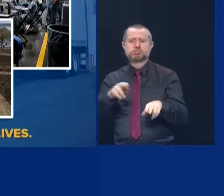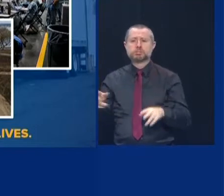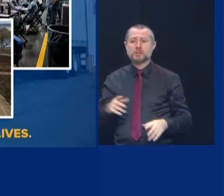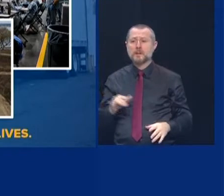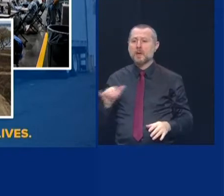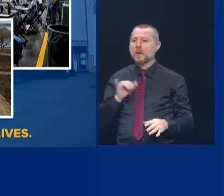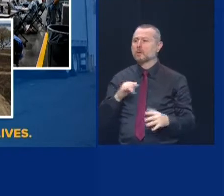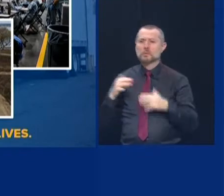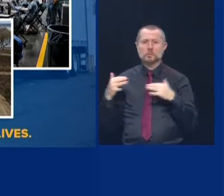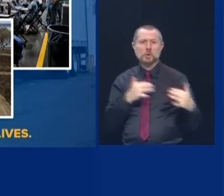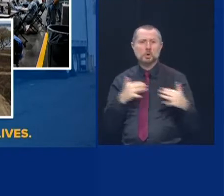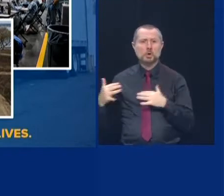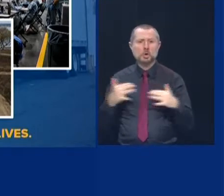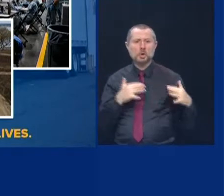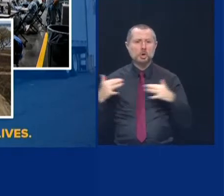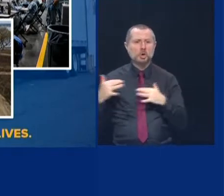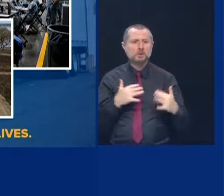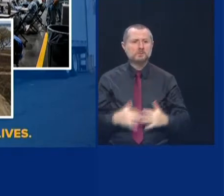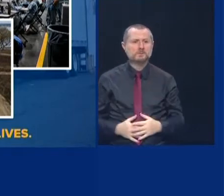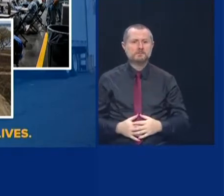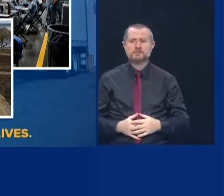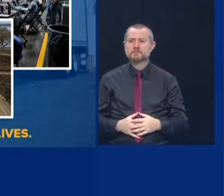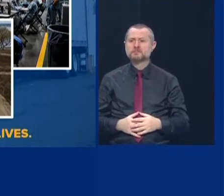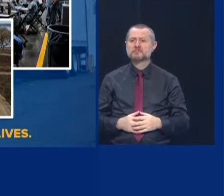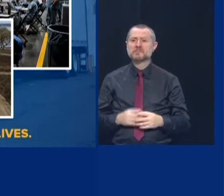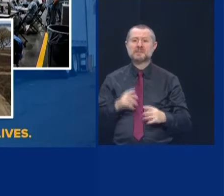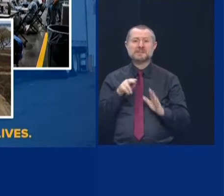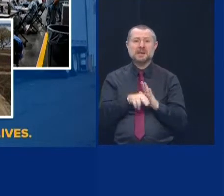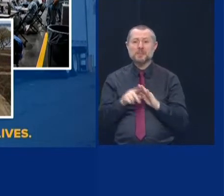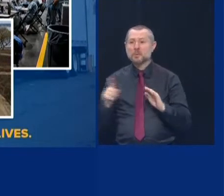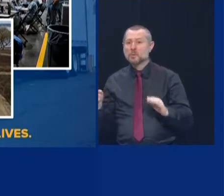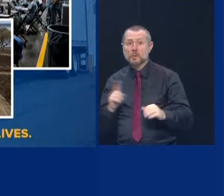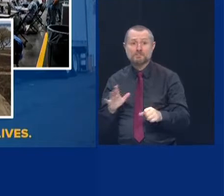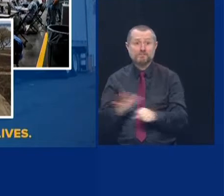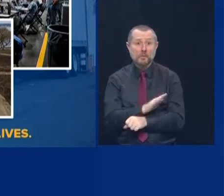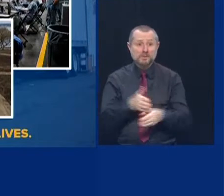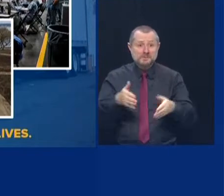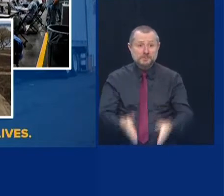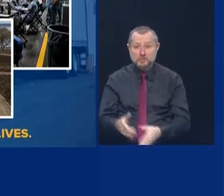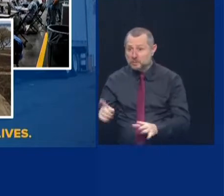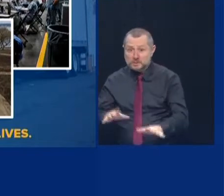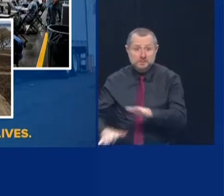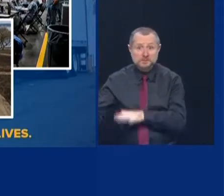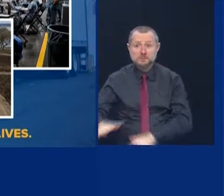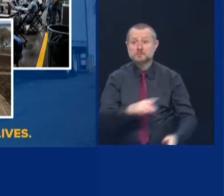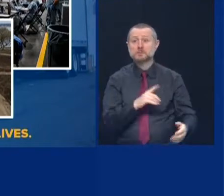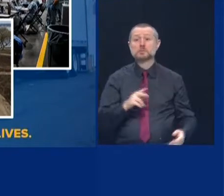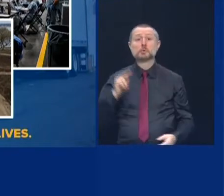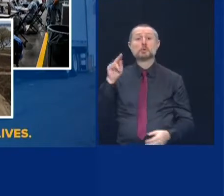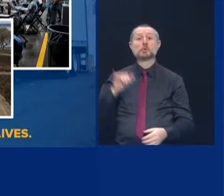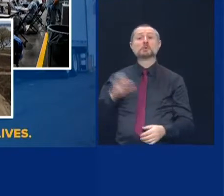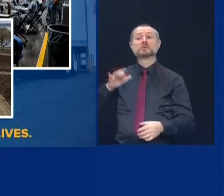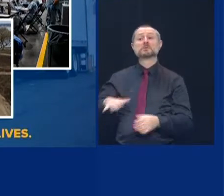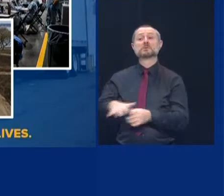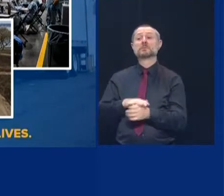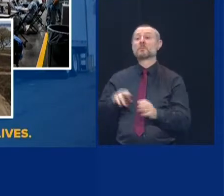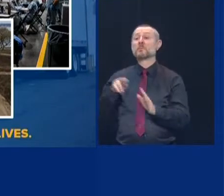THE EMERGENCY ROOMS IN HOSPITALS WERE LIKE BATTLE ZONES.